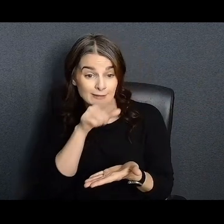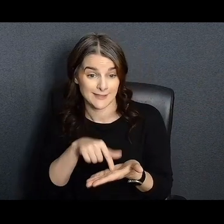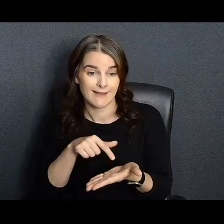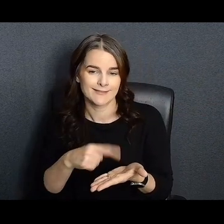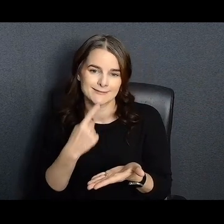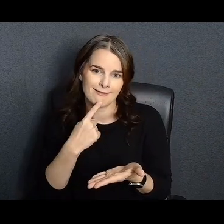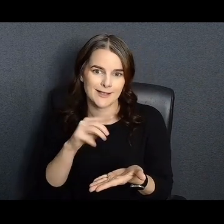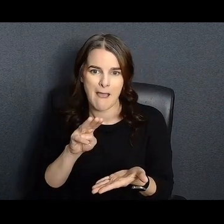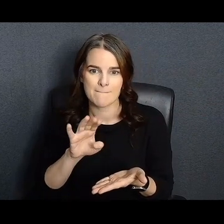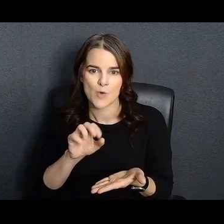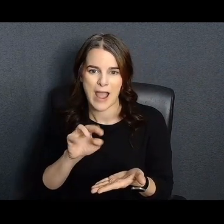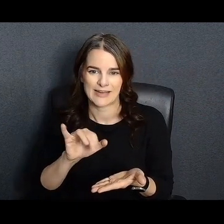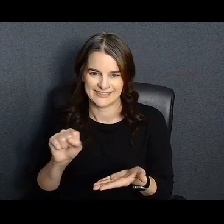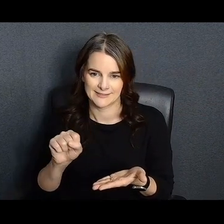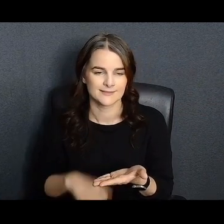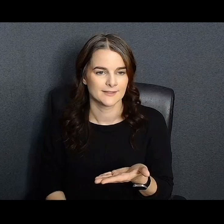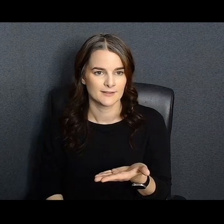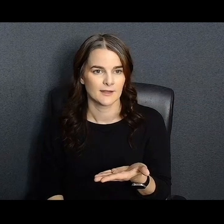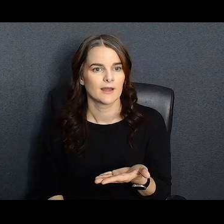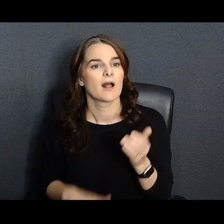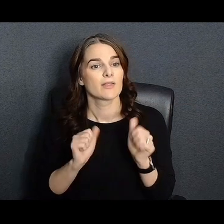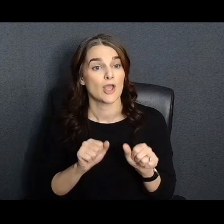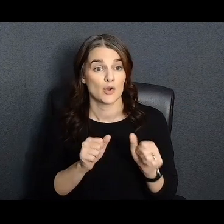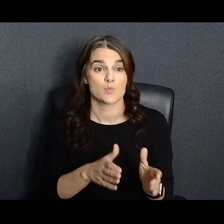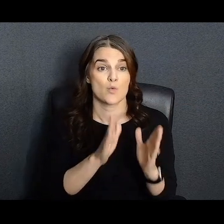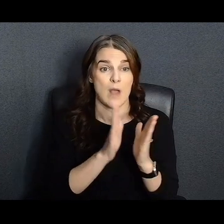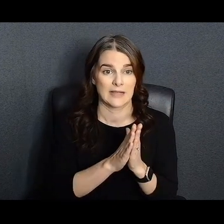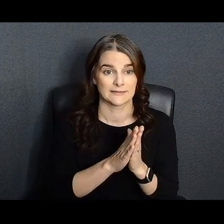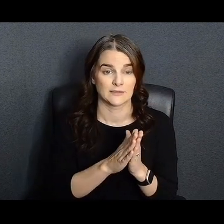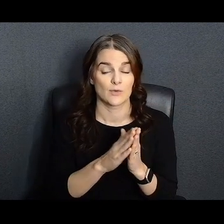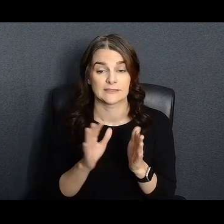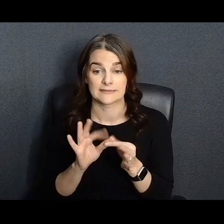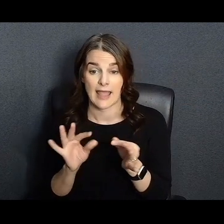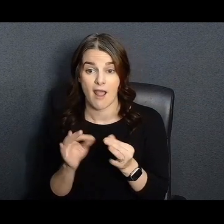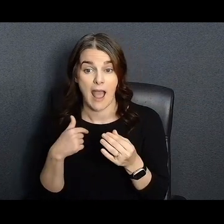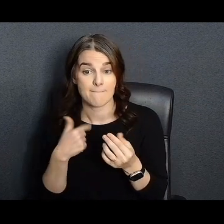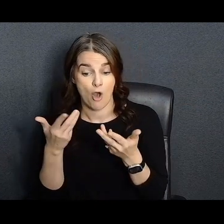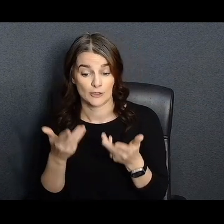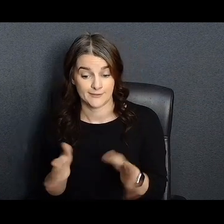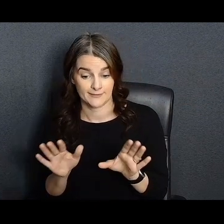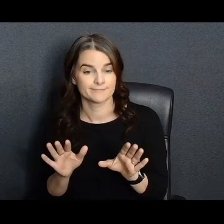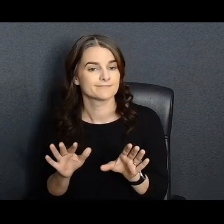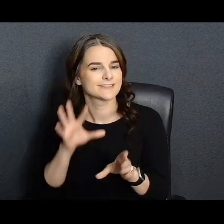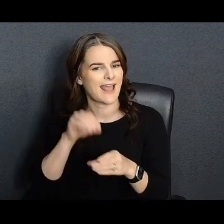They could request, or they could say they're all done. built into this particular page.